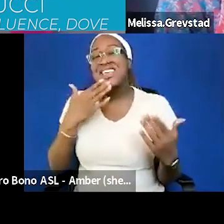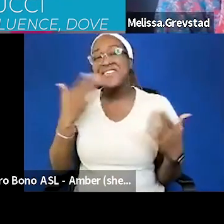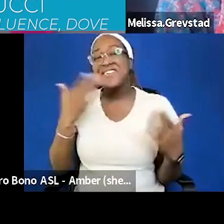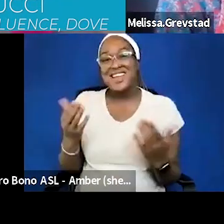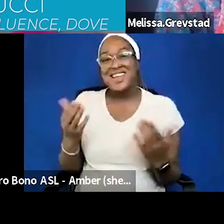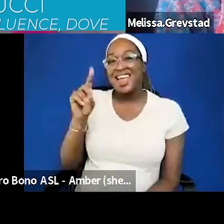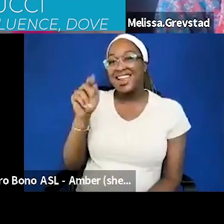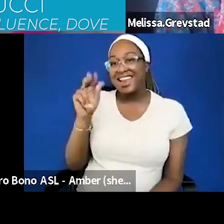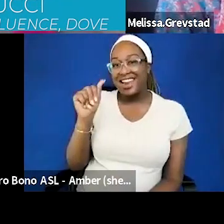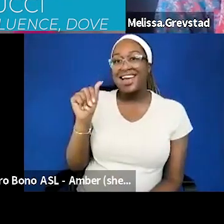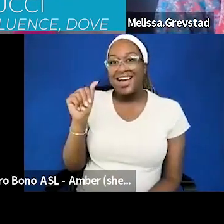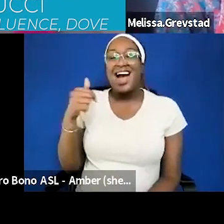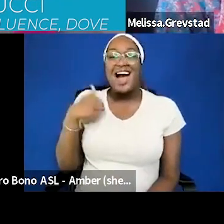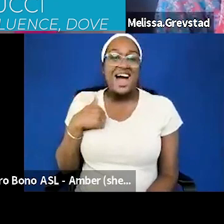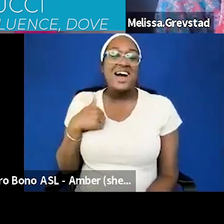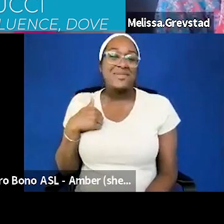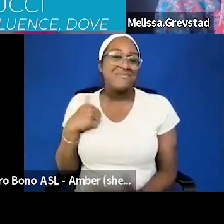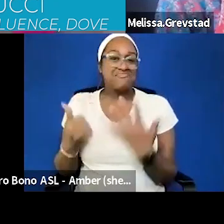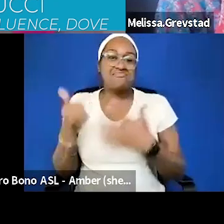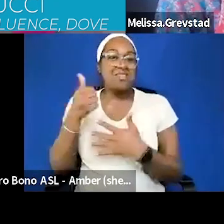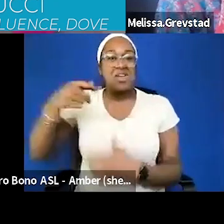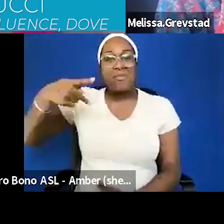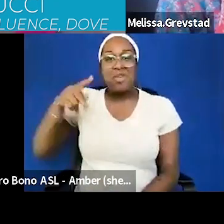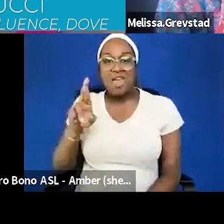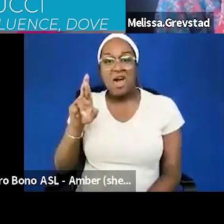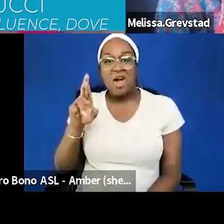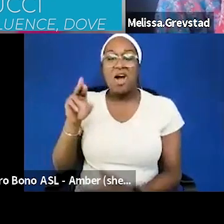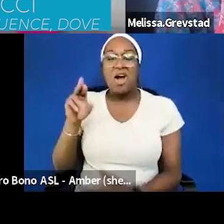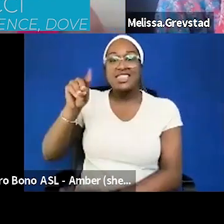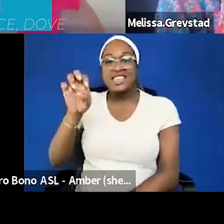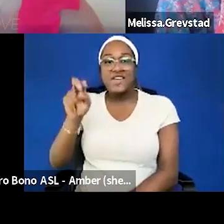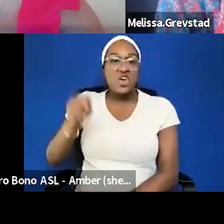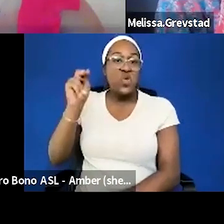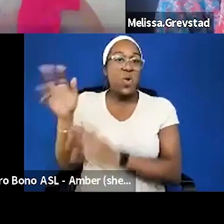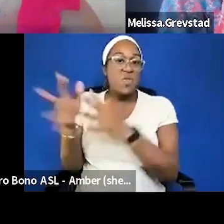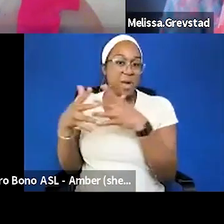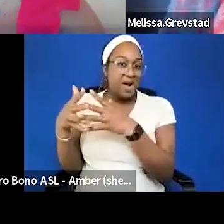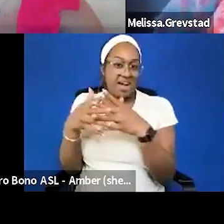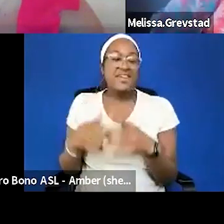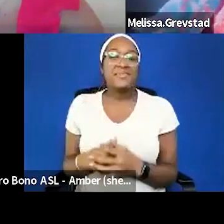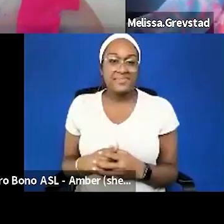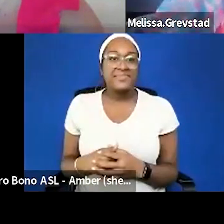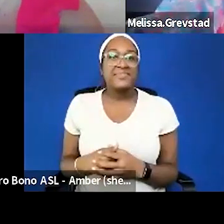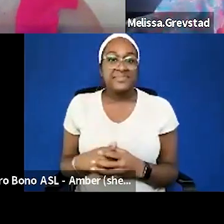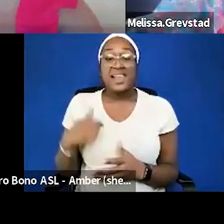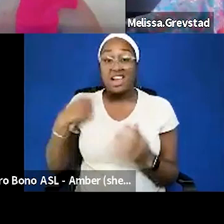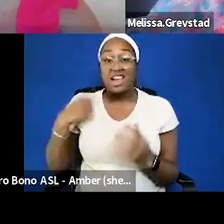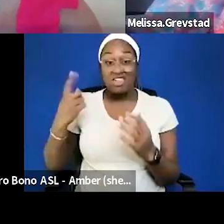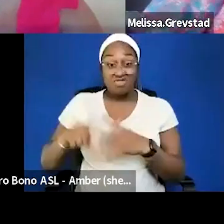I'm head of PR and influence for Dove in North America. I started on this brand